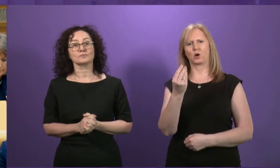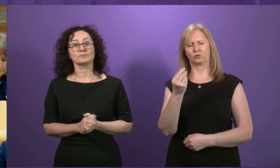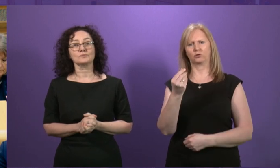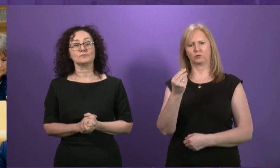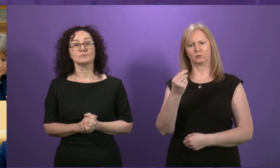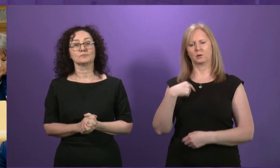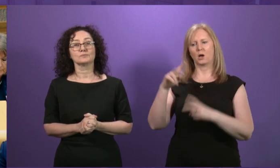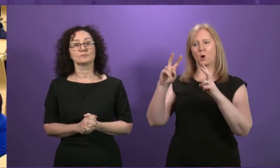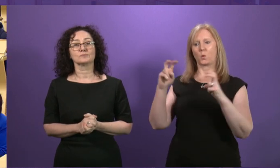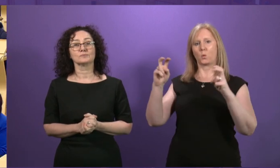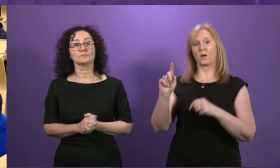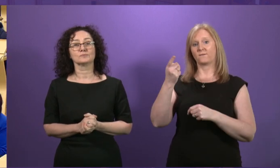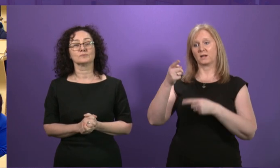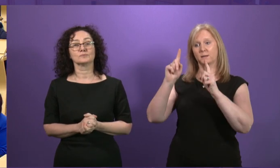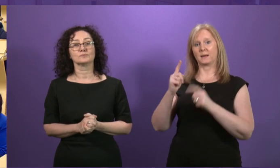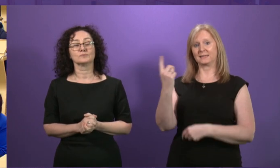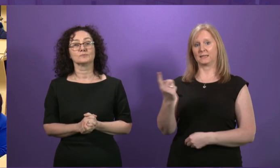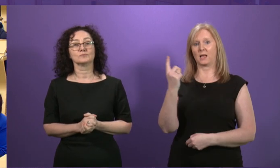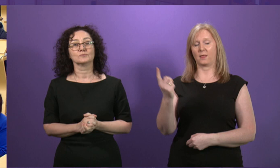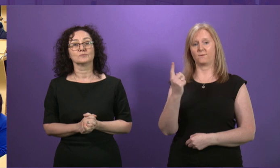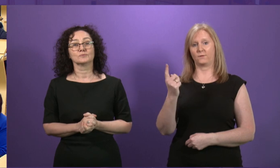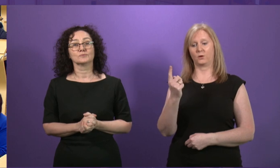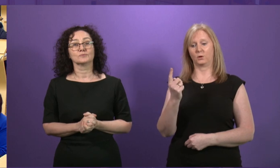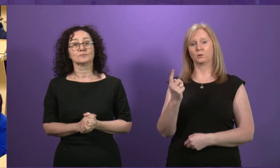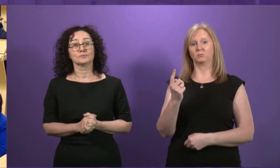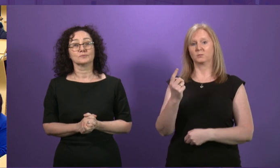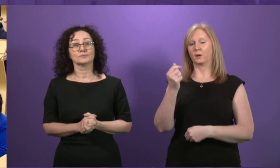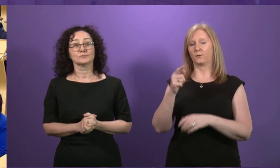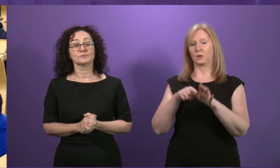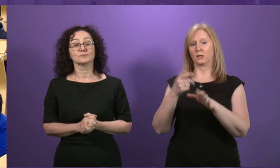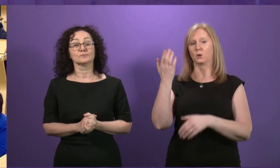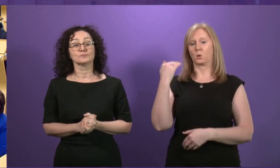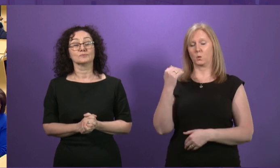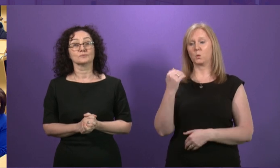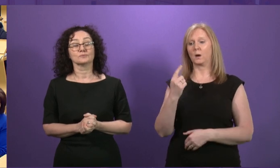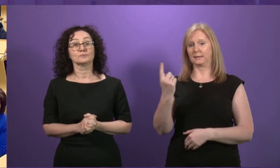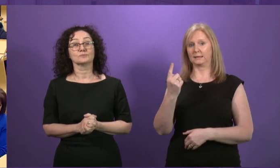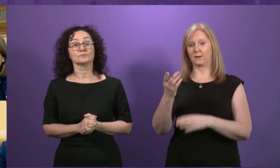The First Minister said that just a few short years ago, when she and her predecessor were